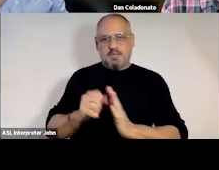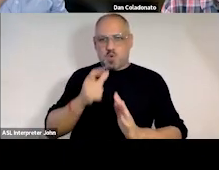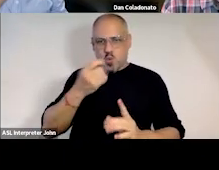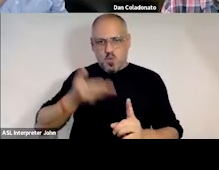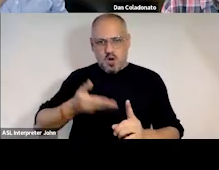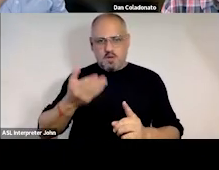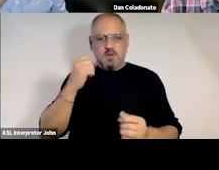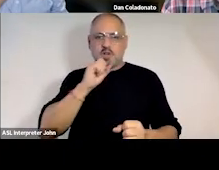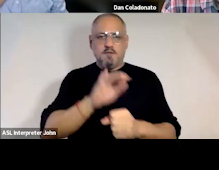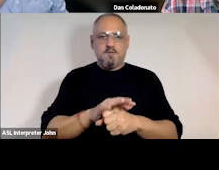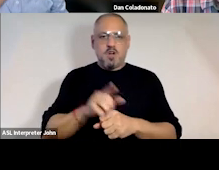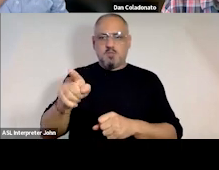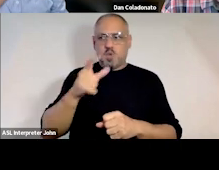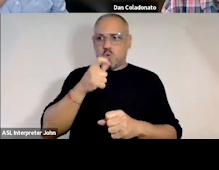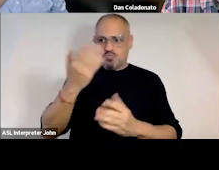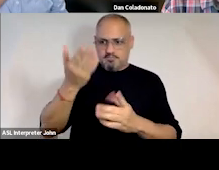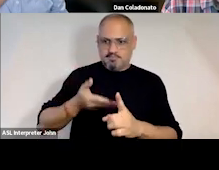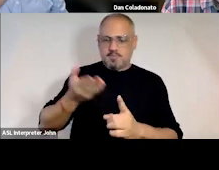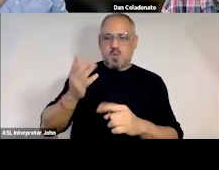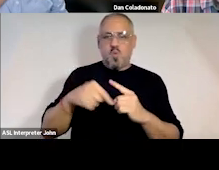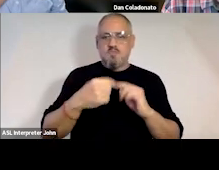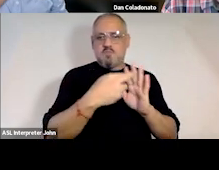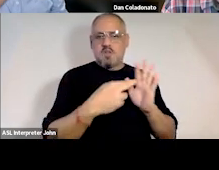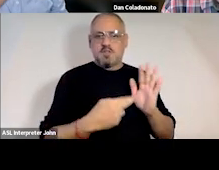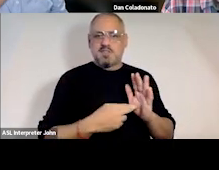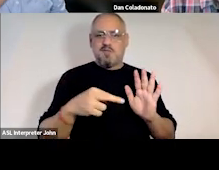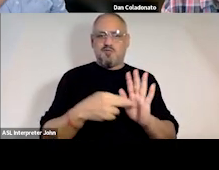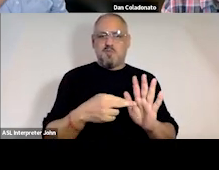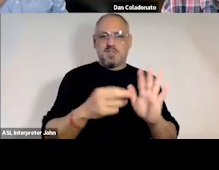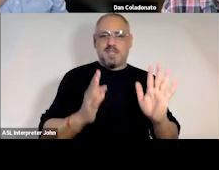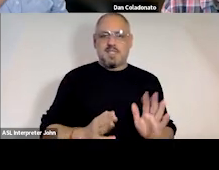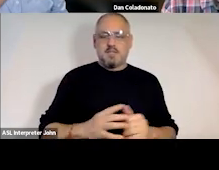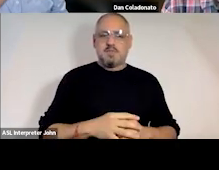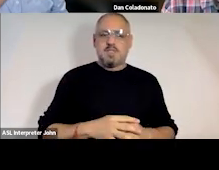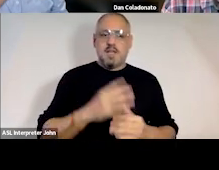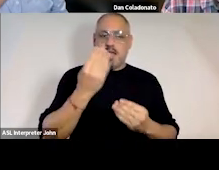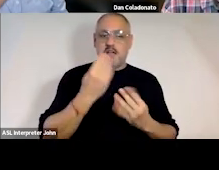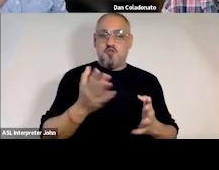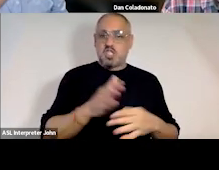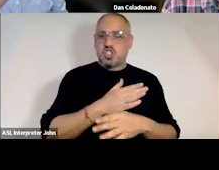to confirm you are who you say you are when you're registering as a representative, but this information is not shared